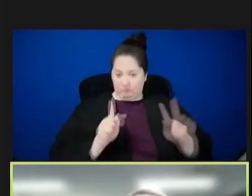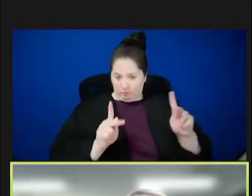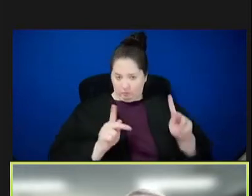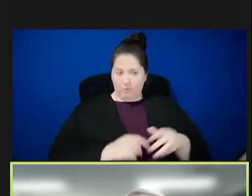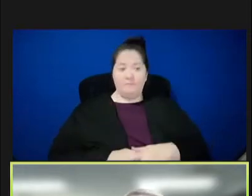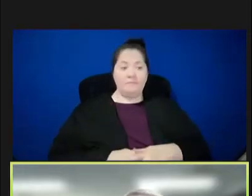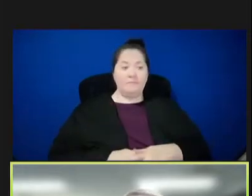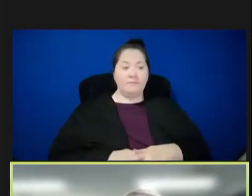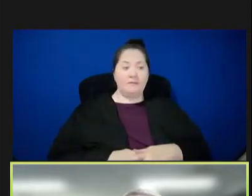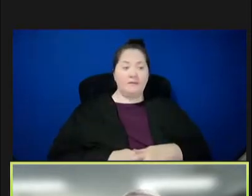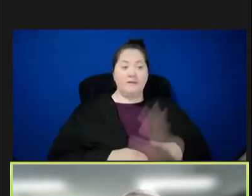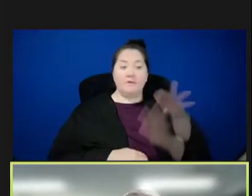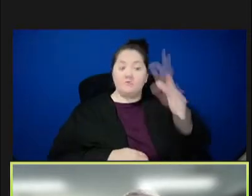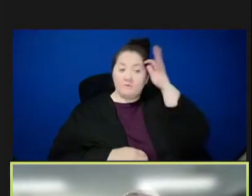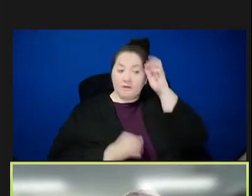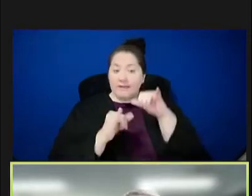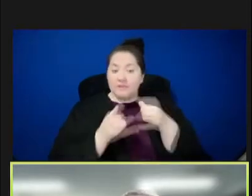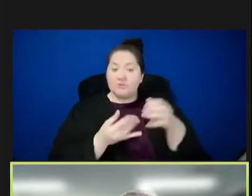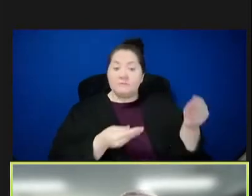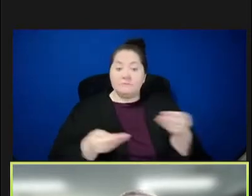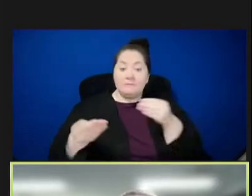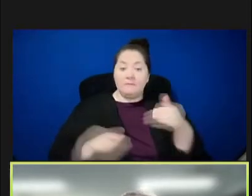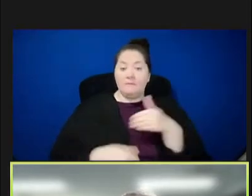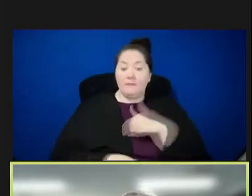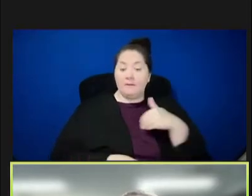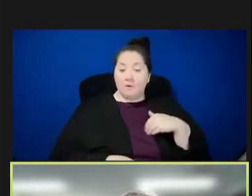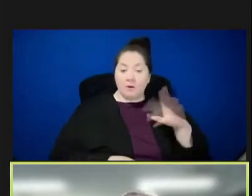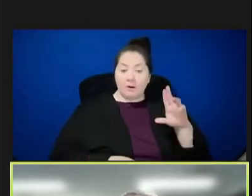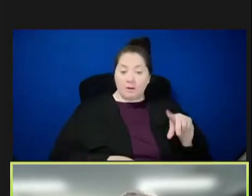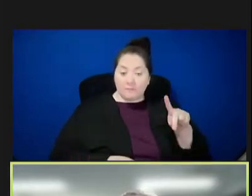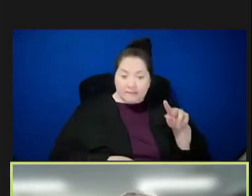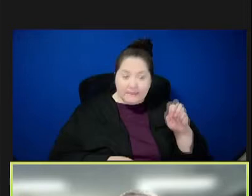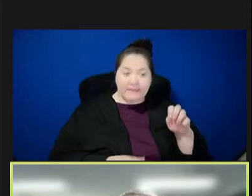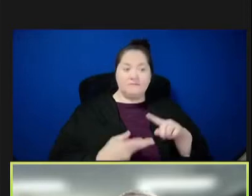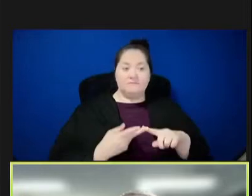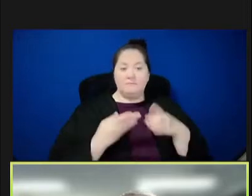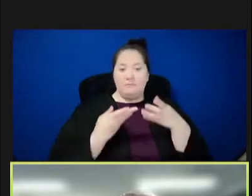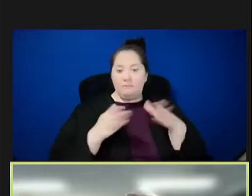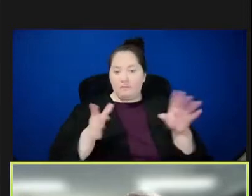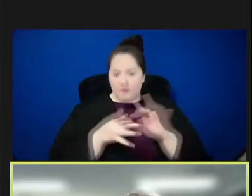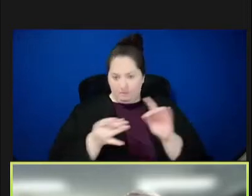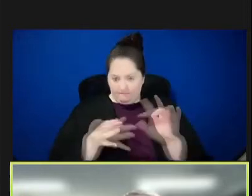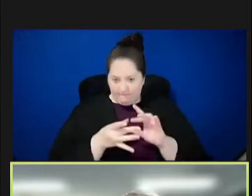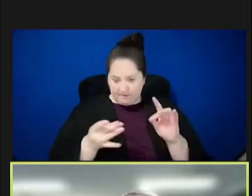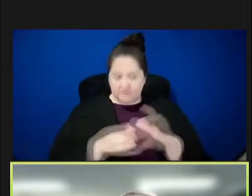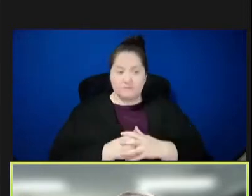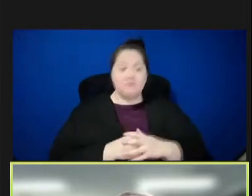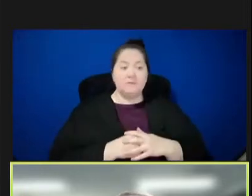our federal agency and liaison member updates and public comment. Finally, as a reminder,